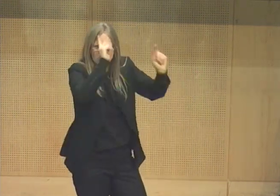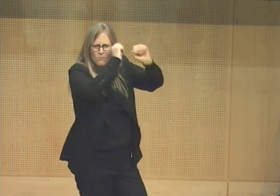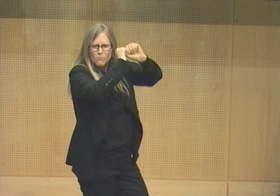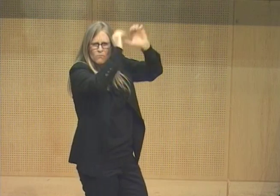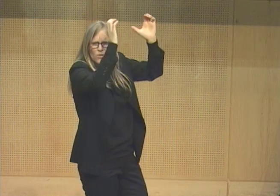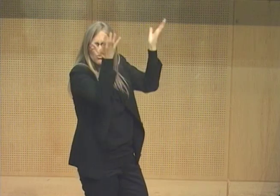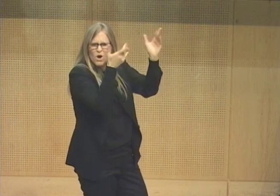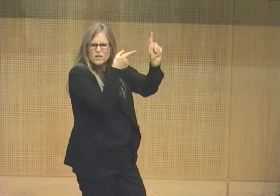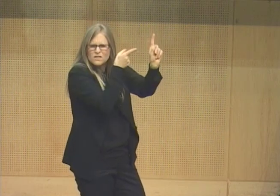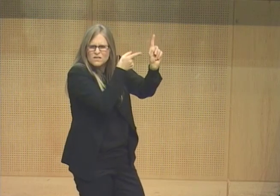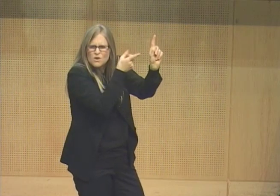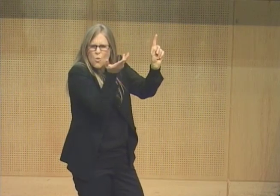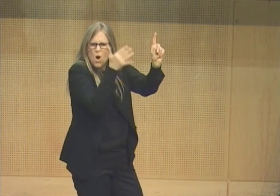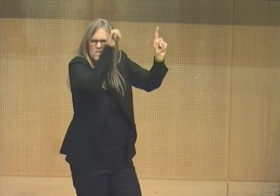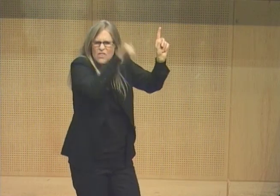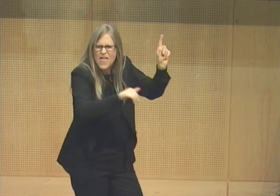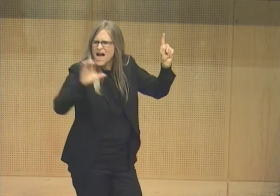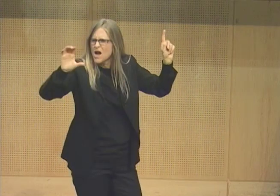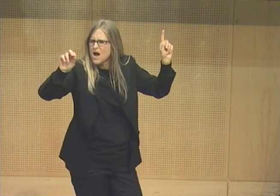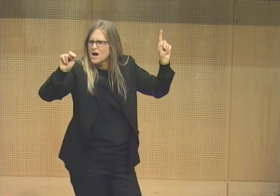What images are constructed?